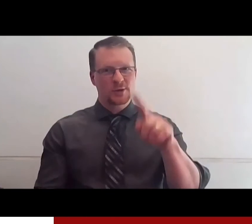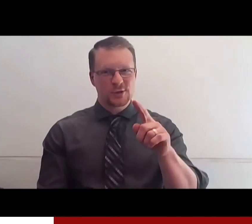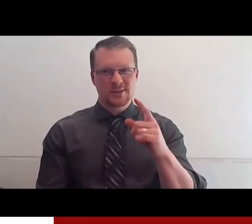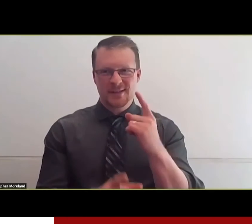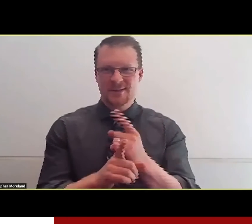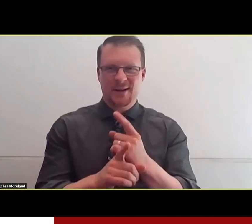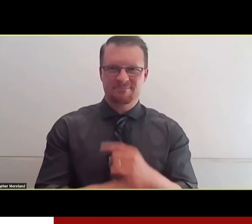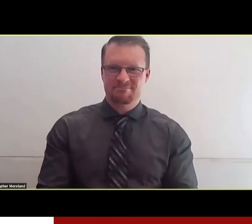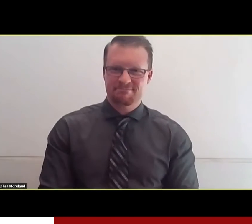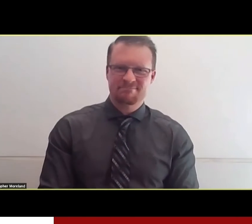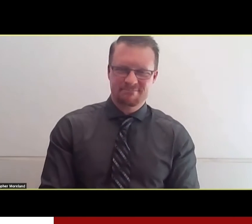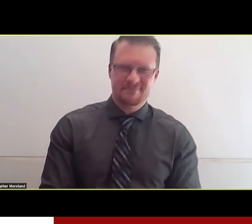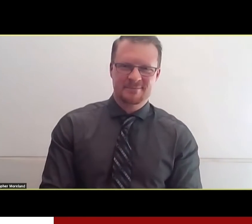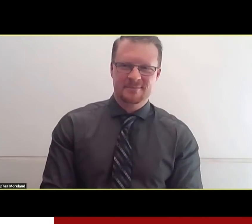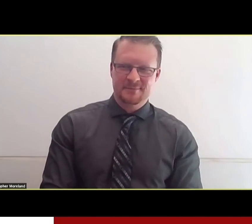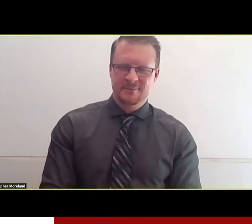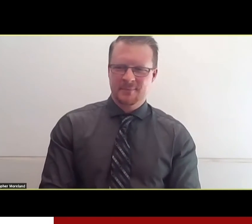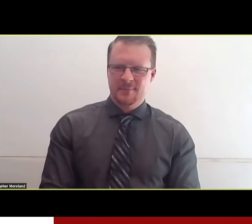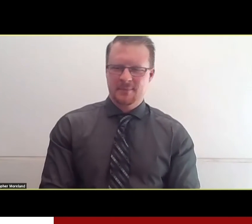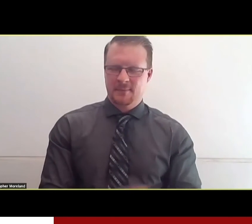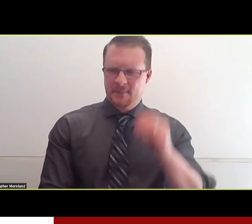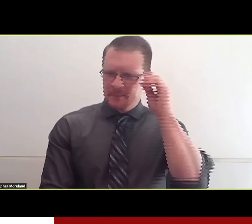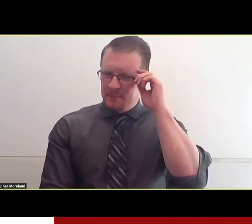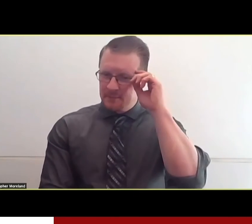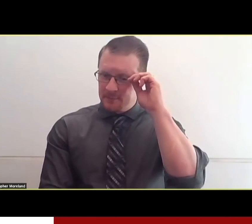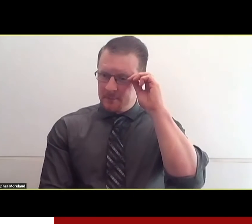That's one of the biggest questions. Absolutely.